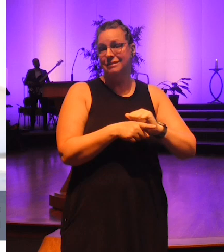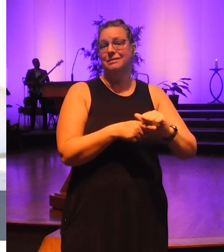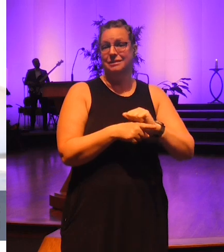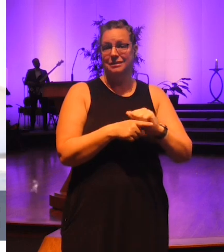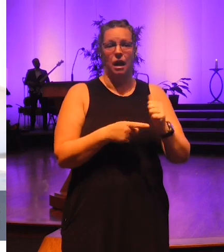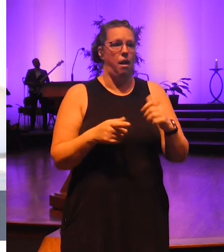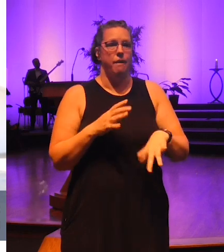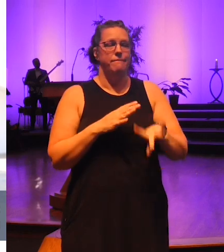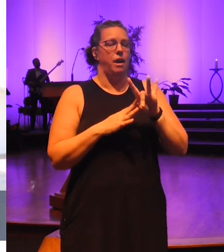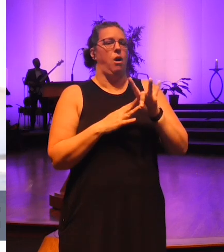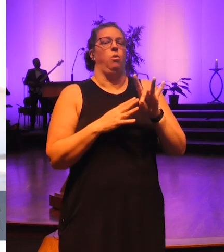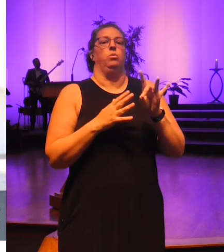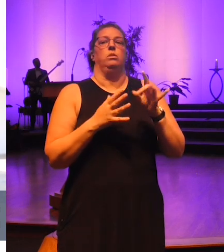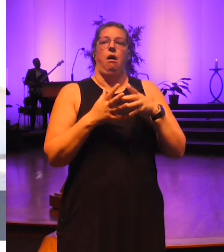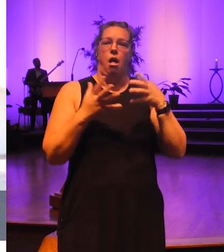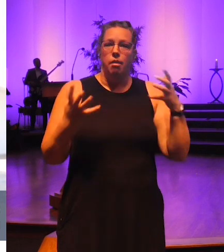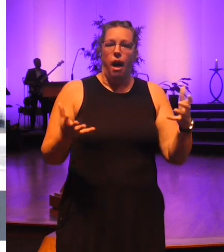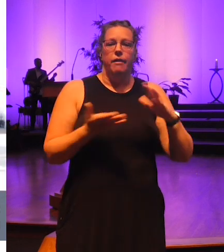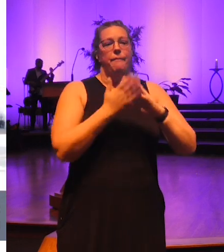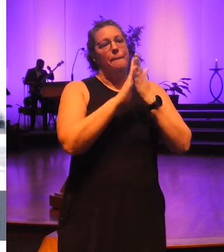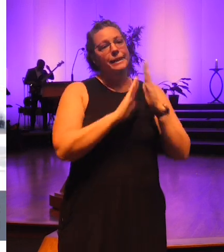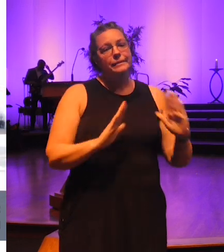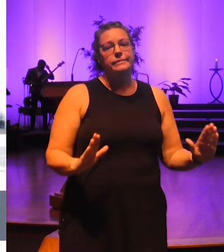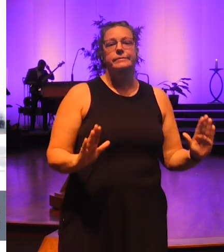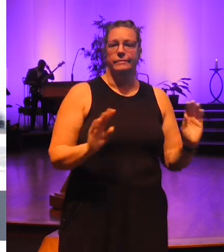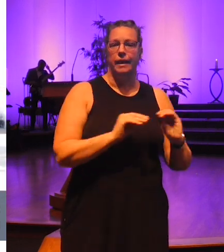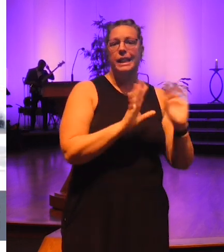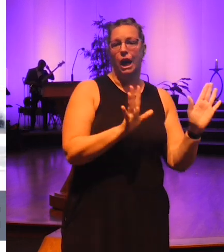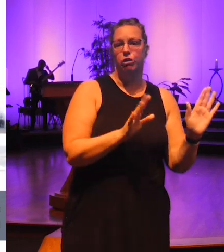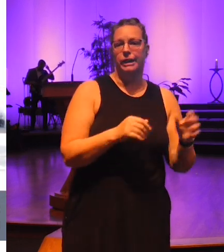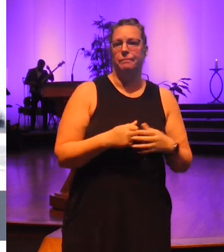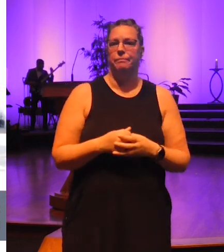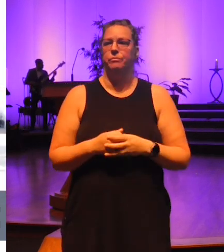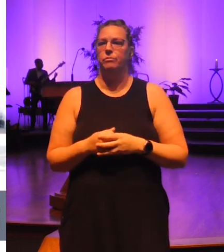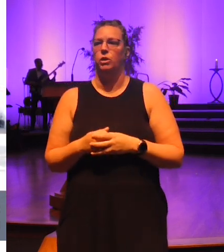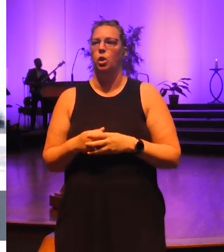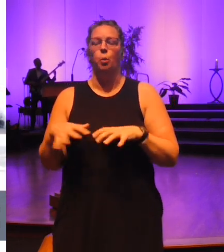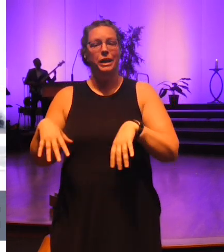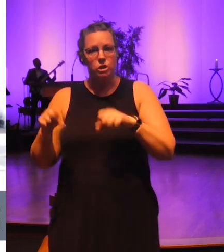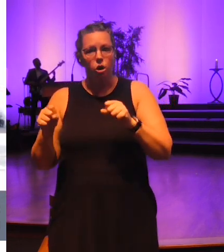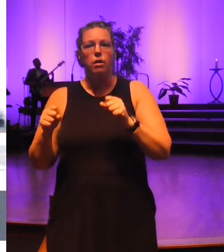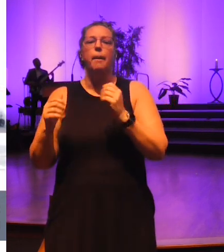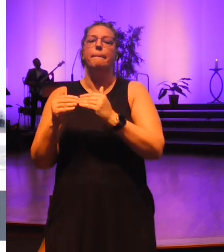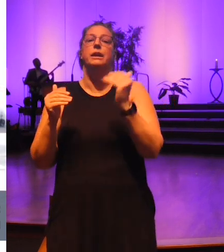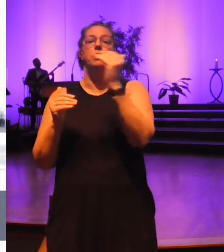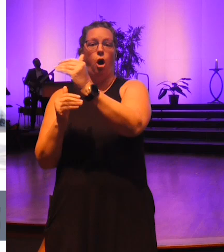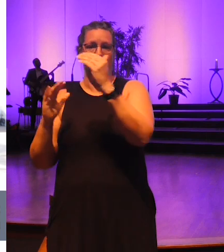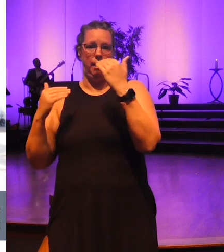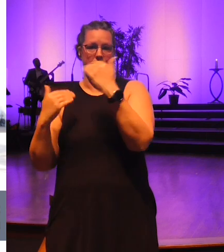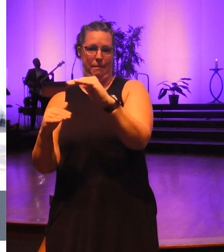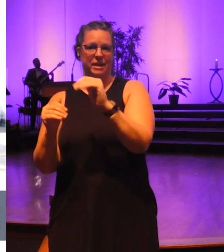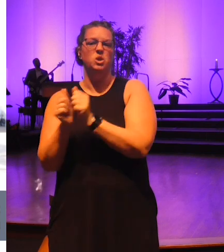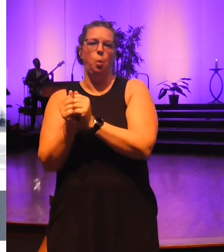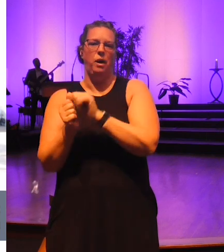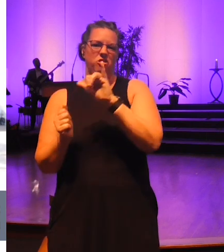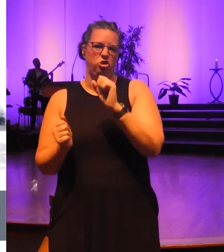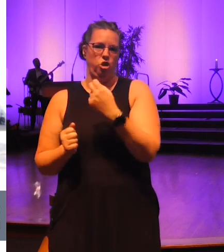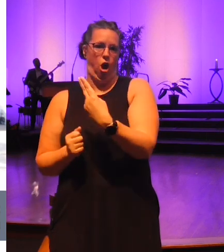found a lot of peace and Clarity we took Beyond limits with Josh and we get to meet a lot of new